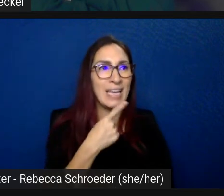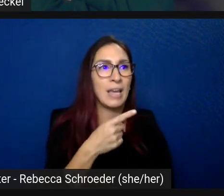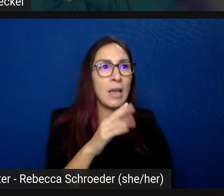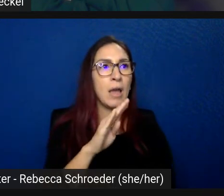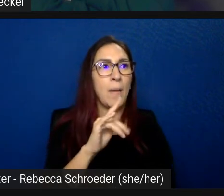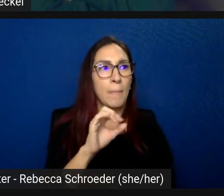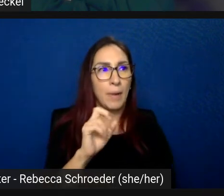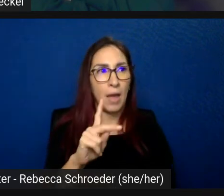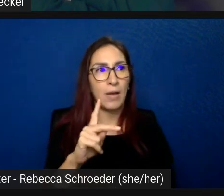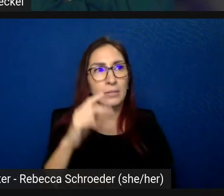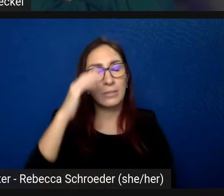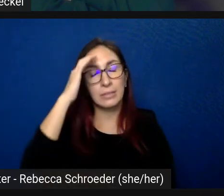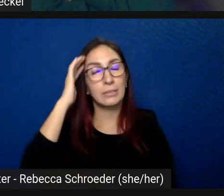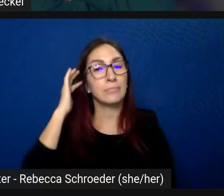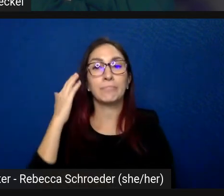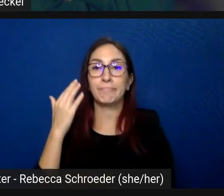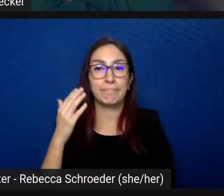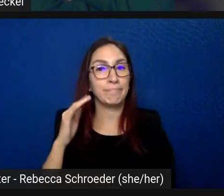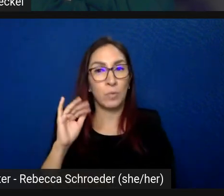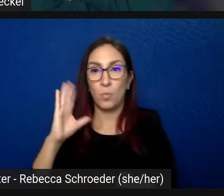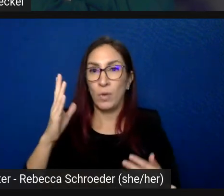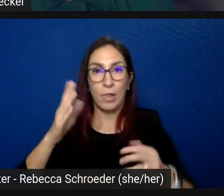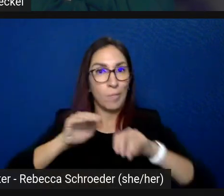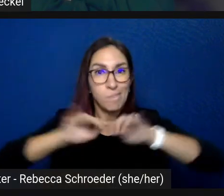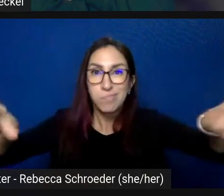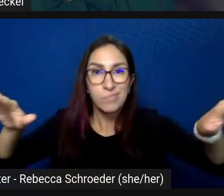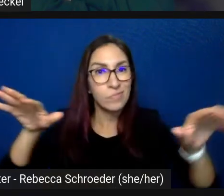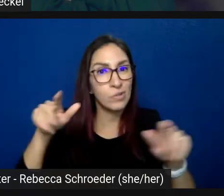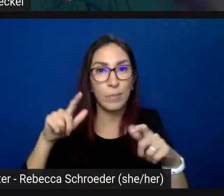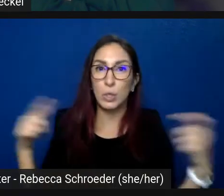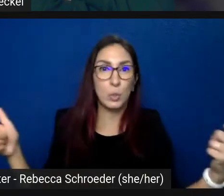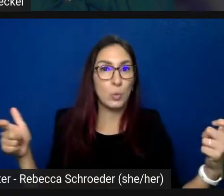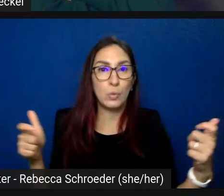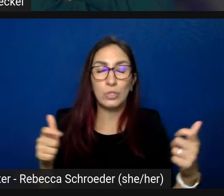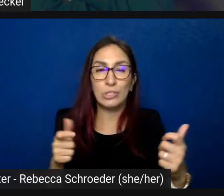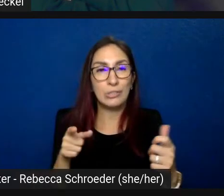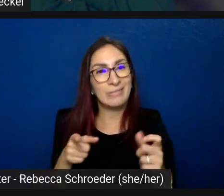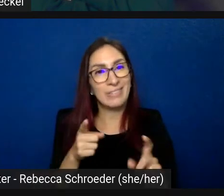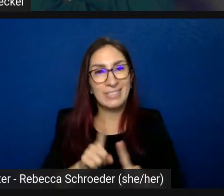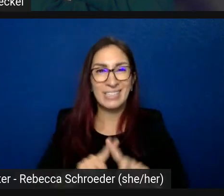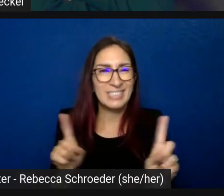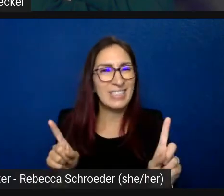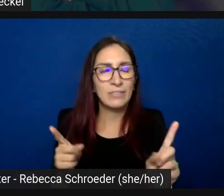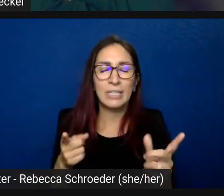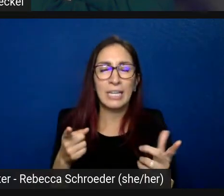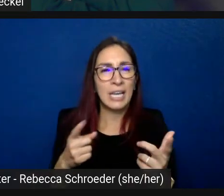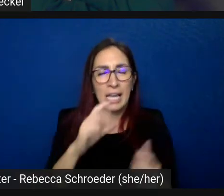As a developer, it's both fascinating and it's also scary,